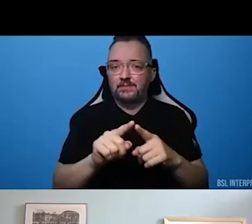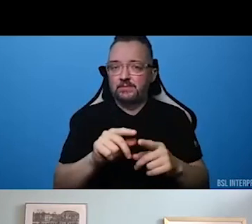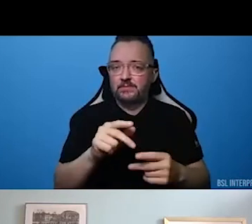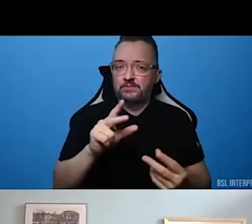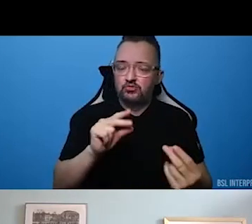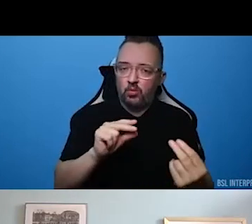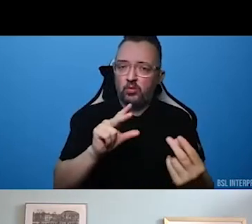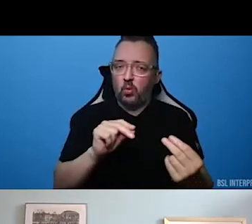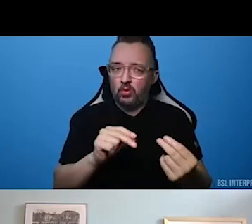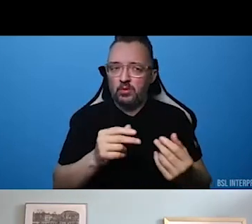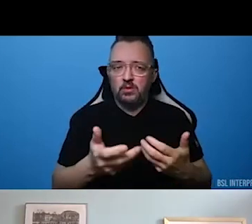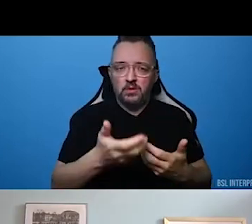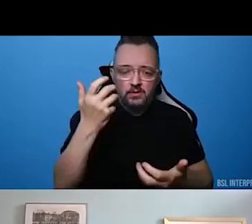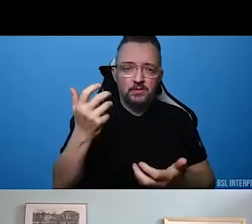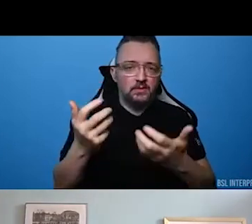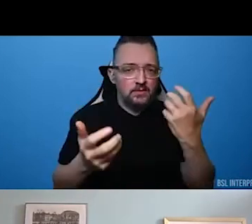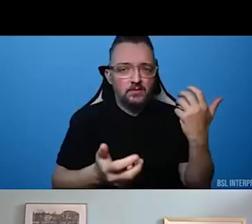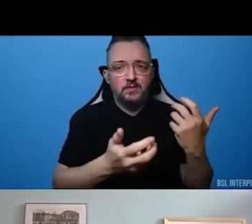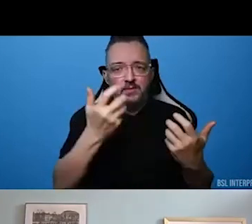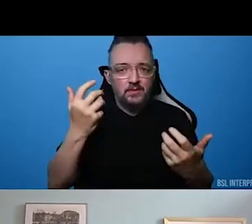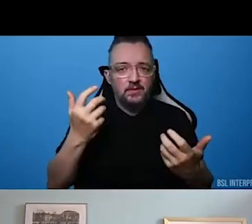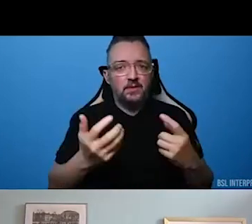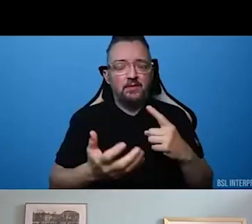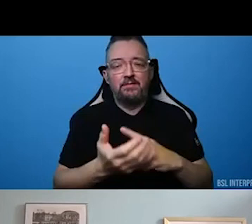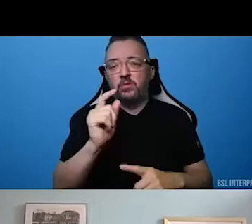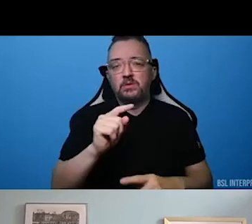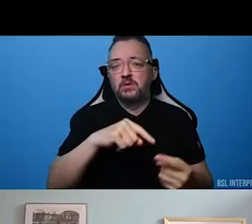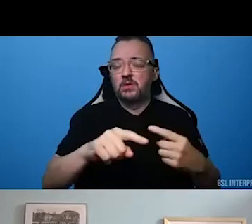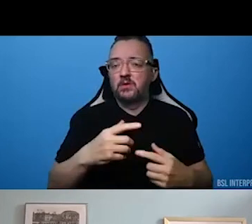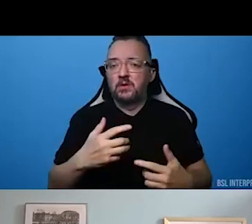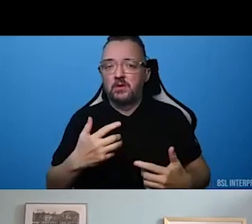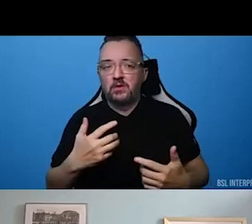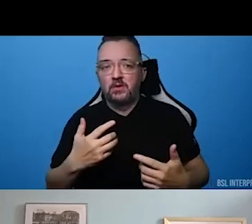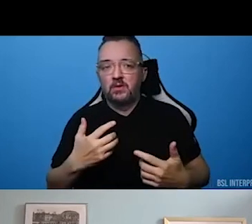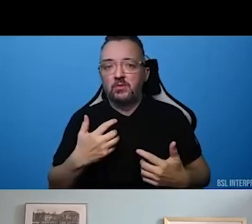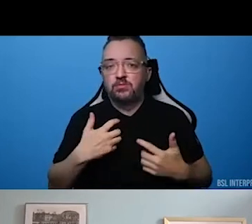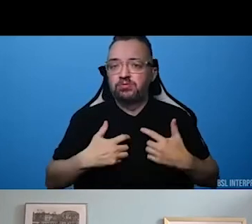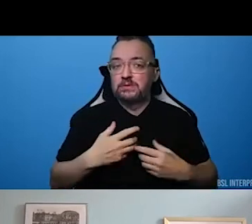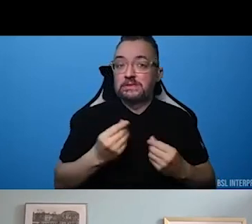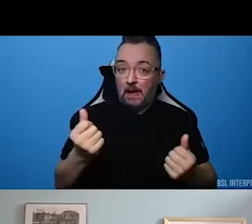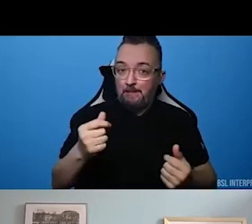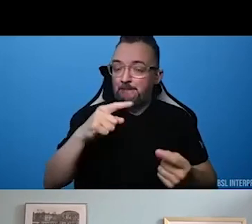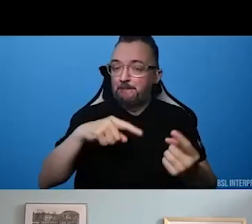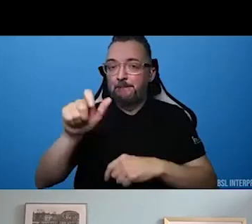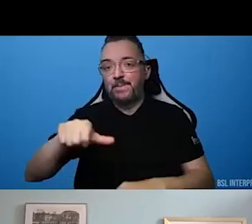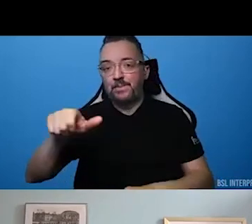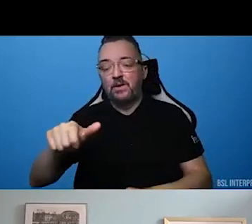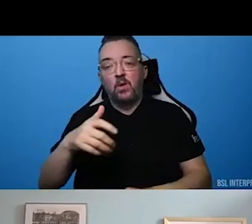and increasing willingness on the part I think some individual curators to really kind of take it seriously